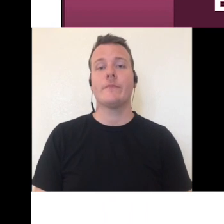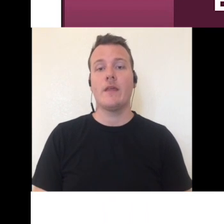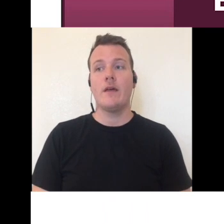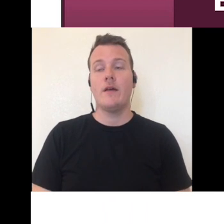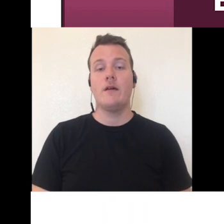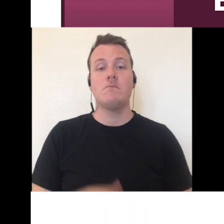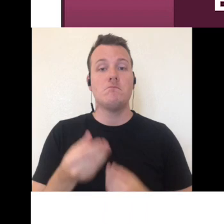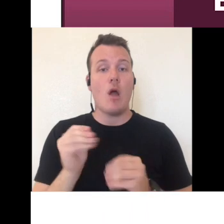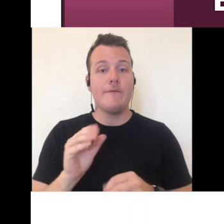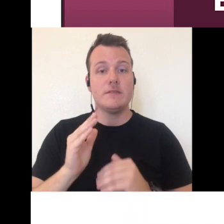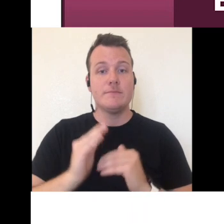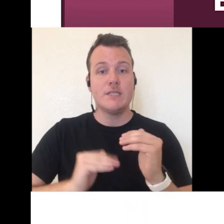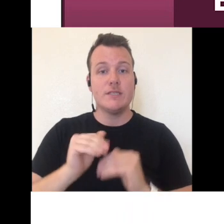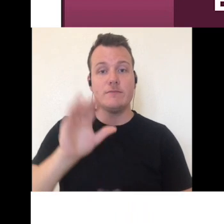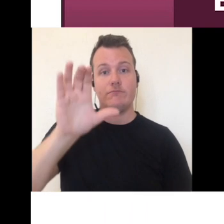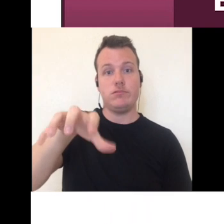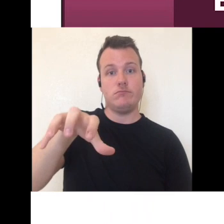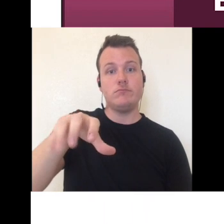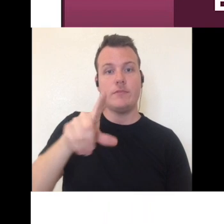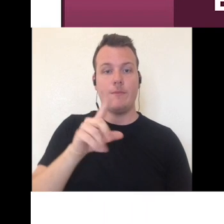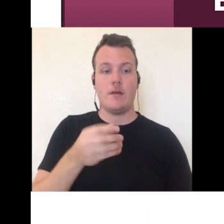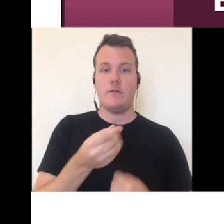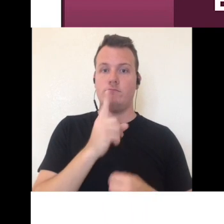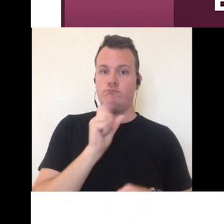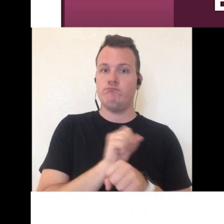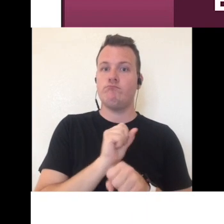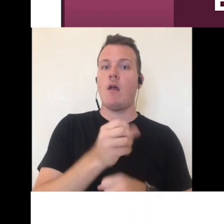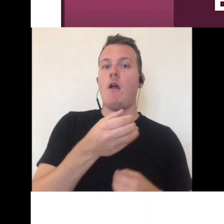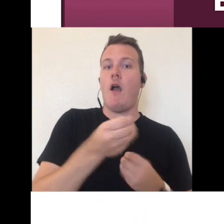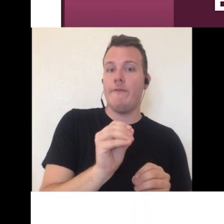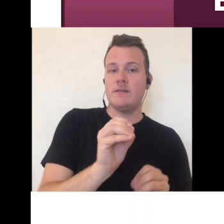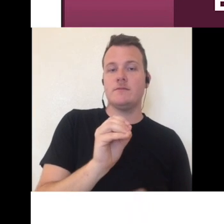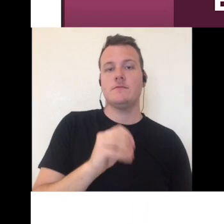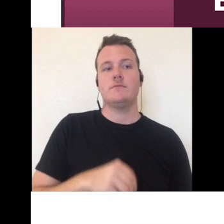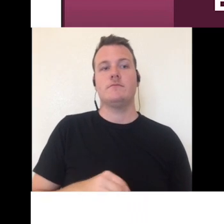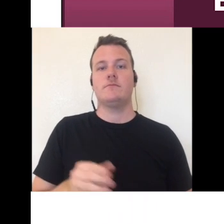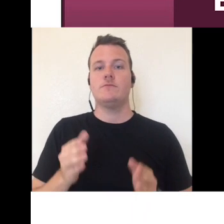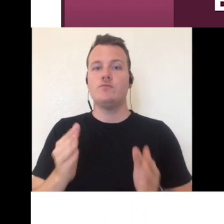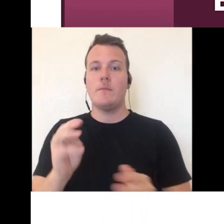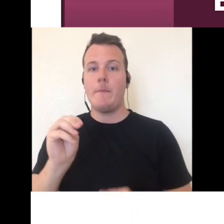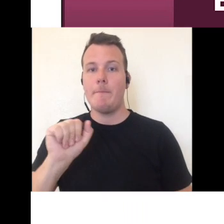with? Office building. Is it going to be an office building, or is it gonna be a